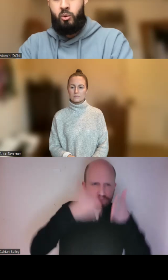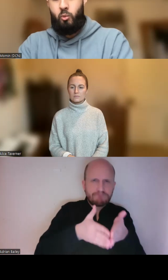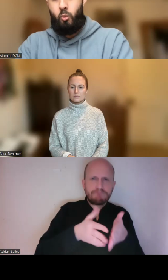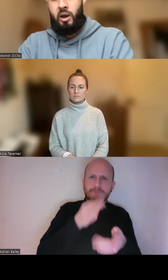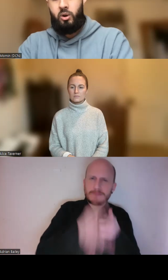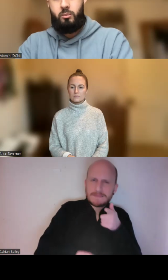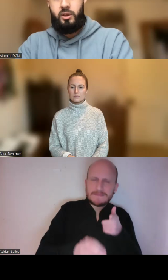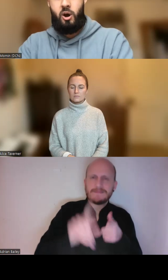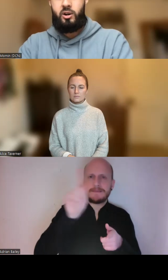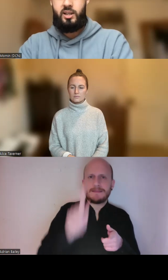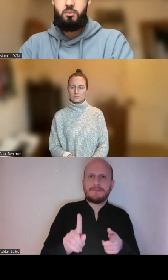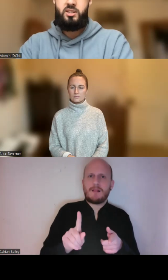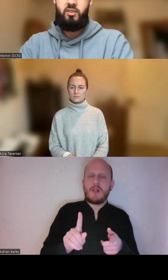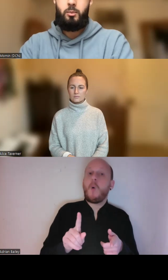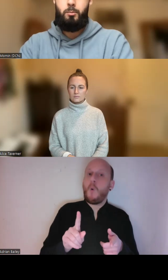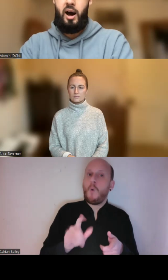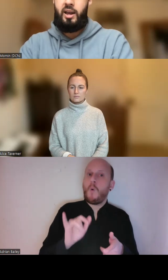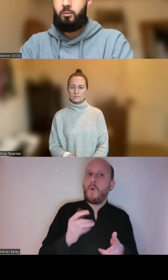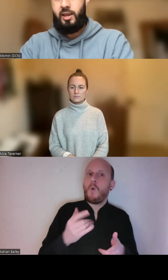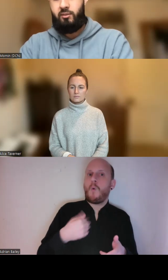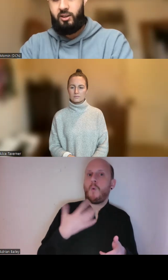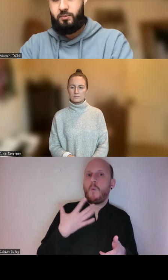We might want to be targeting specific buying behaviors